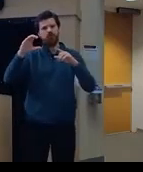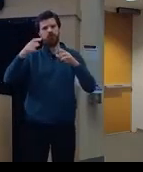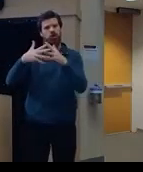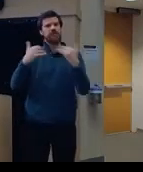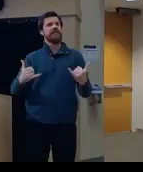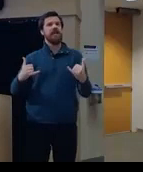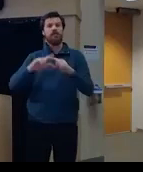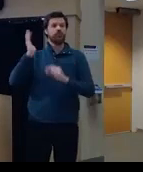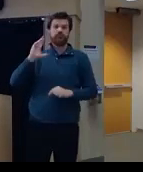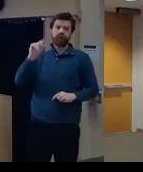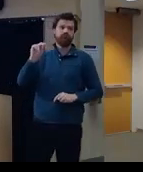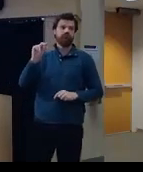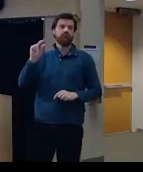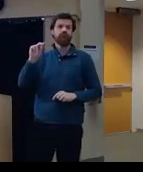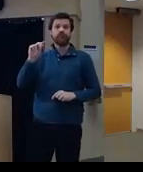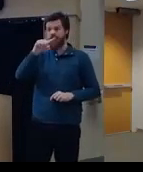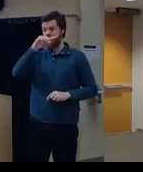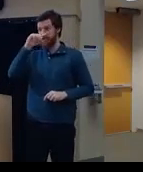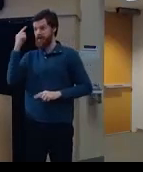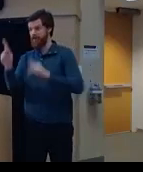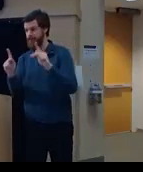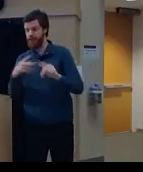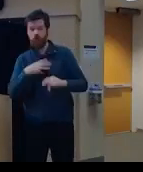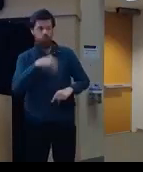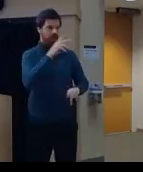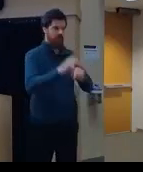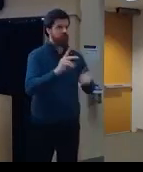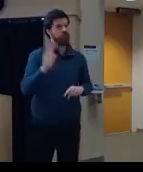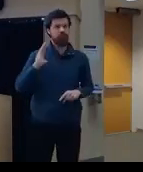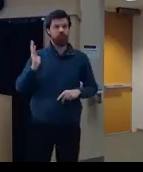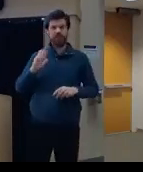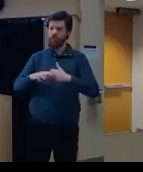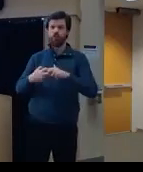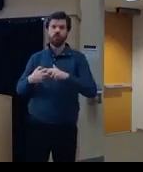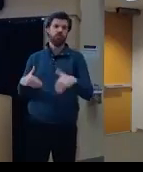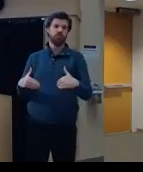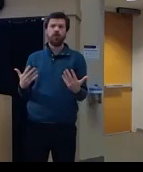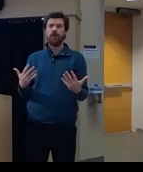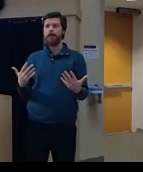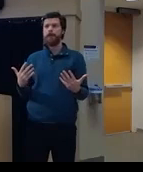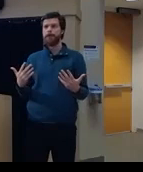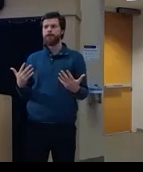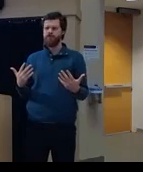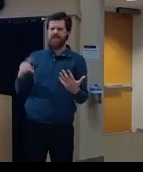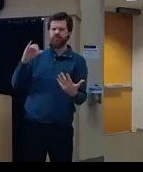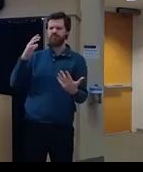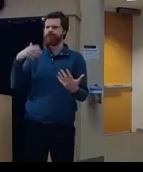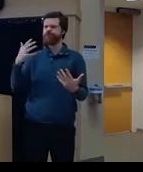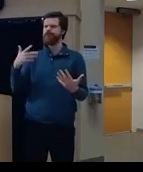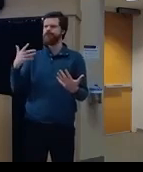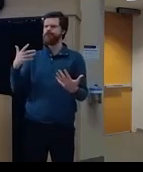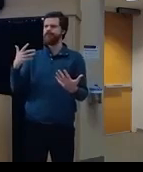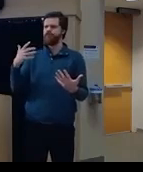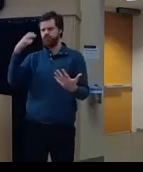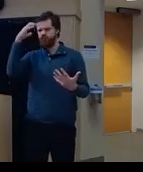that way Black Folk and white folk really have issues like uh uh in a strange distorted Way